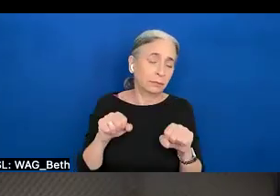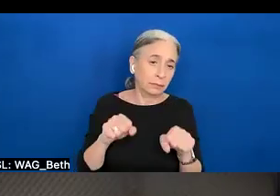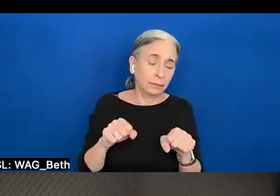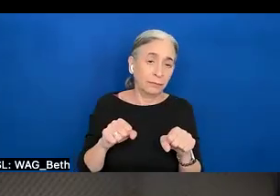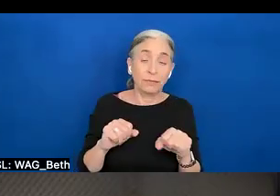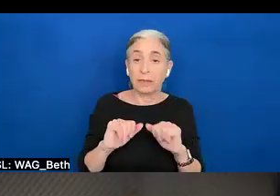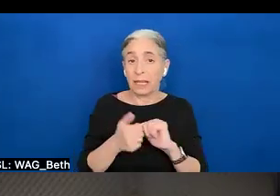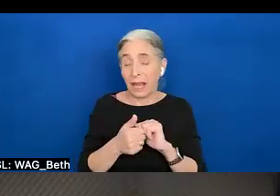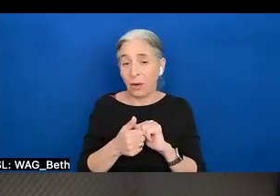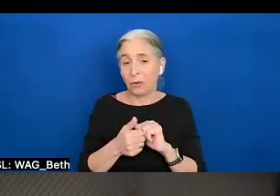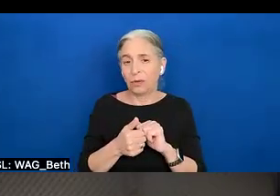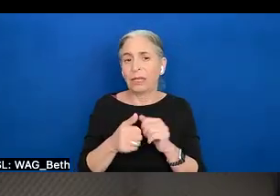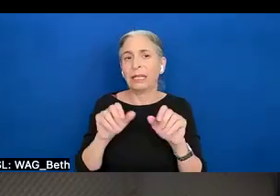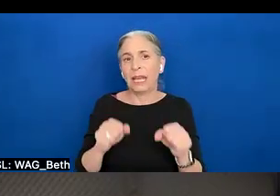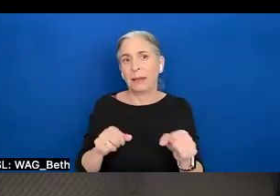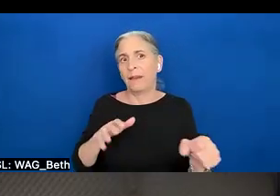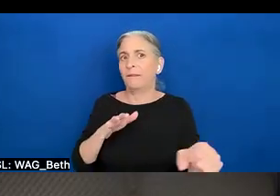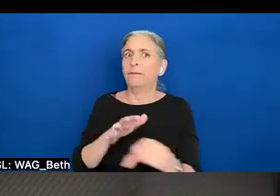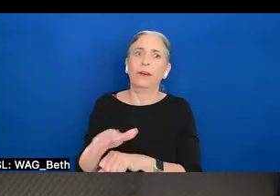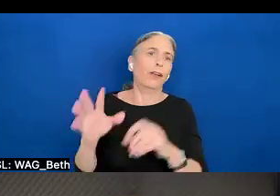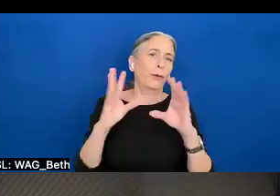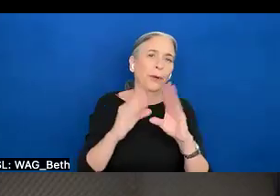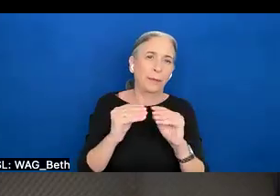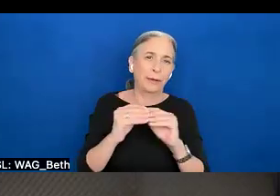That could be an entire webinar.